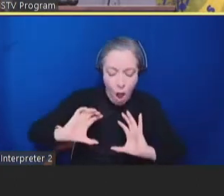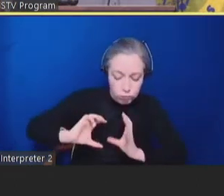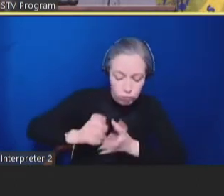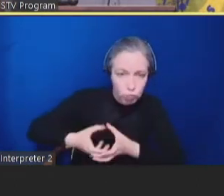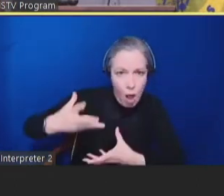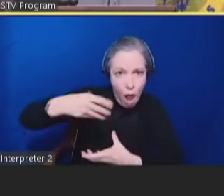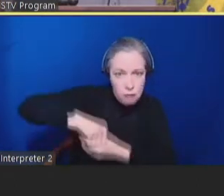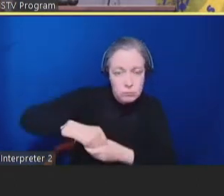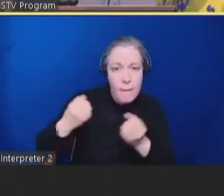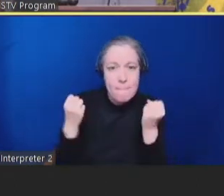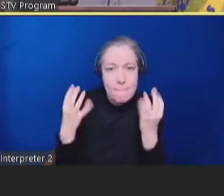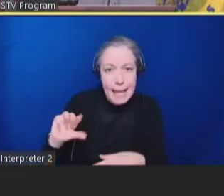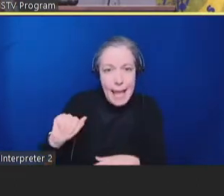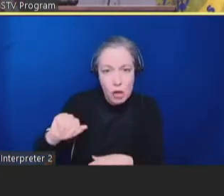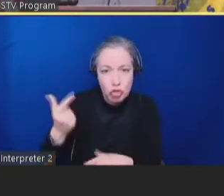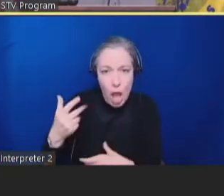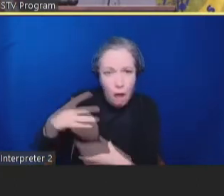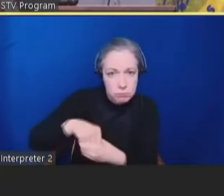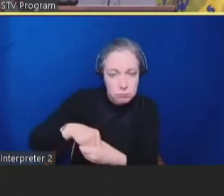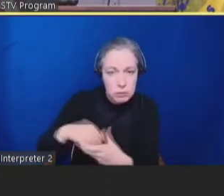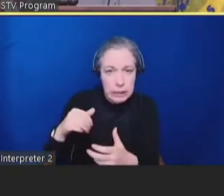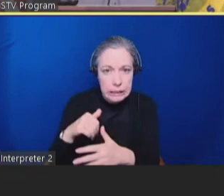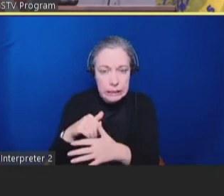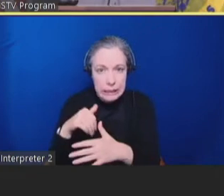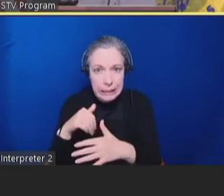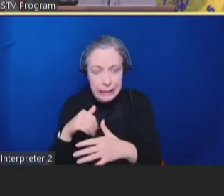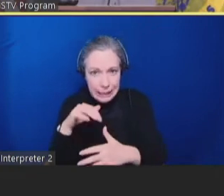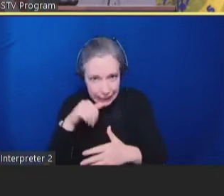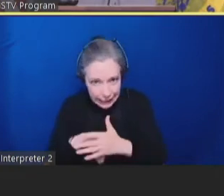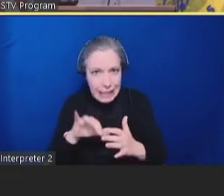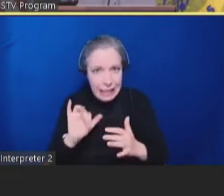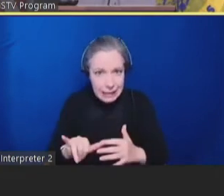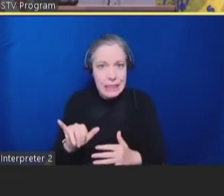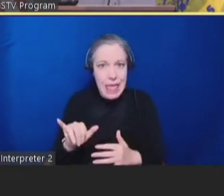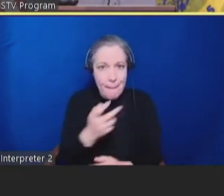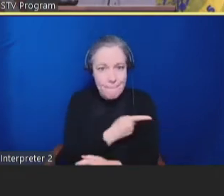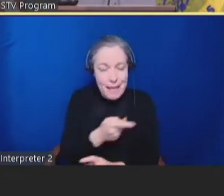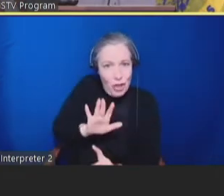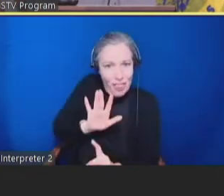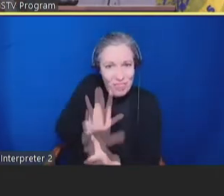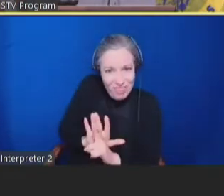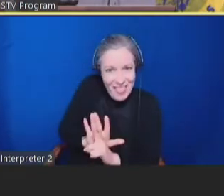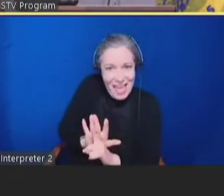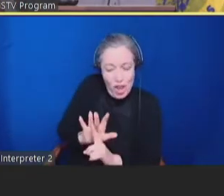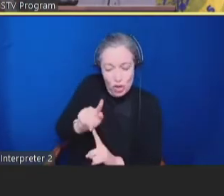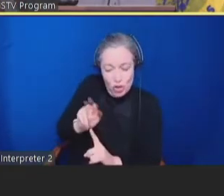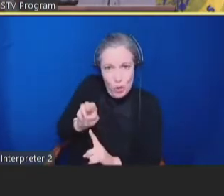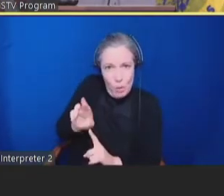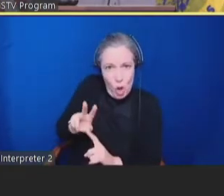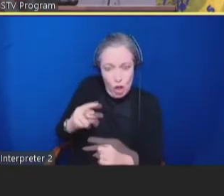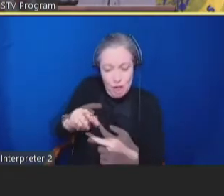that are now included in a patient's tumor DNA is to now encapsulate this into strands of mRNA.